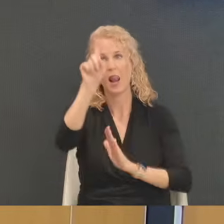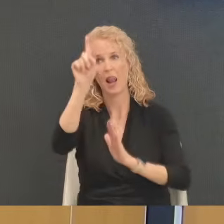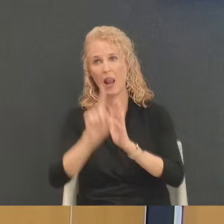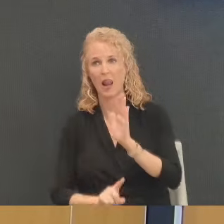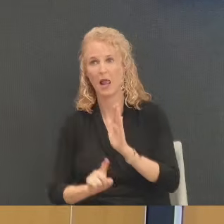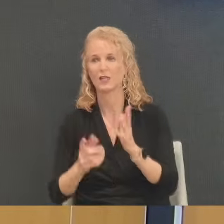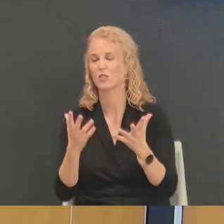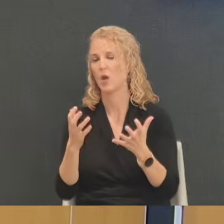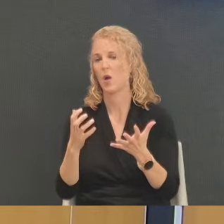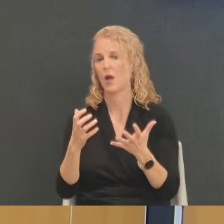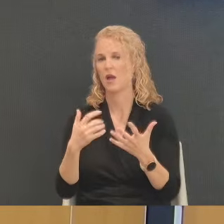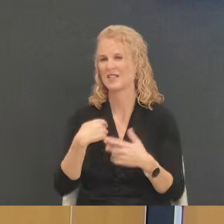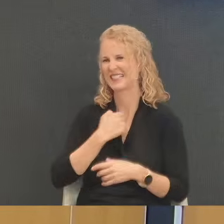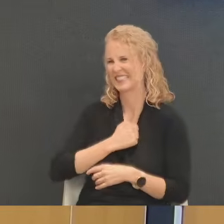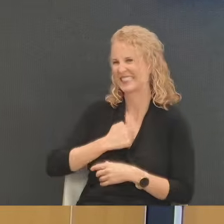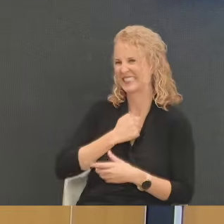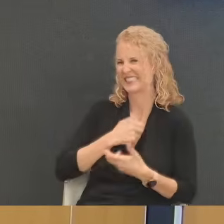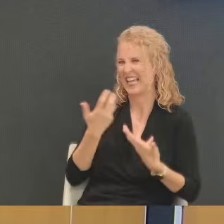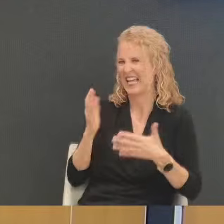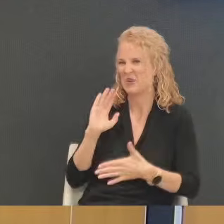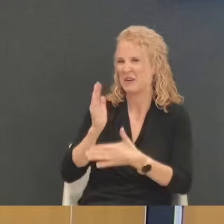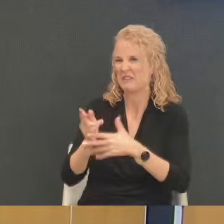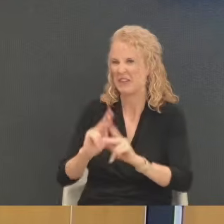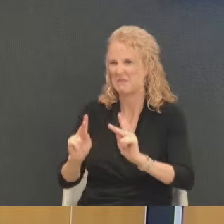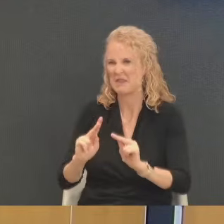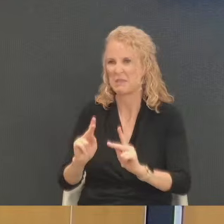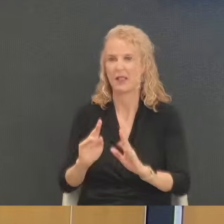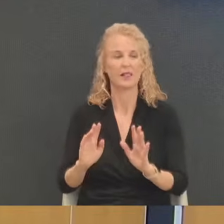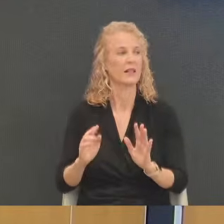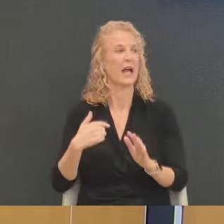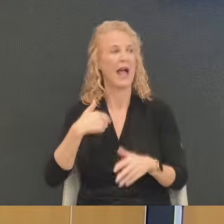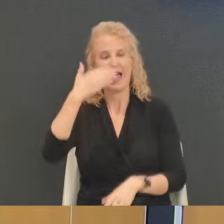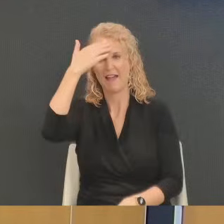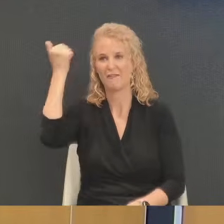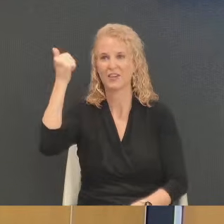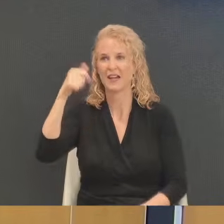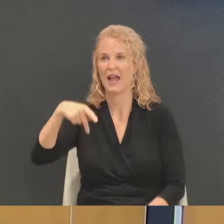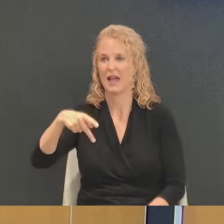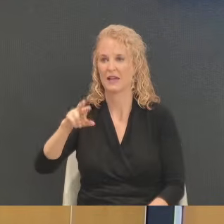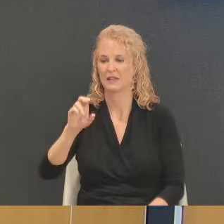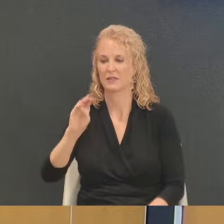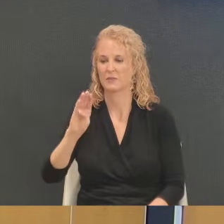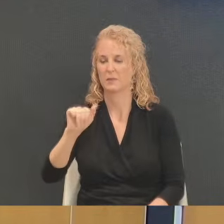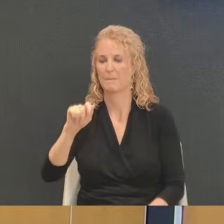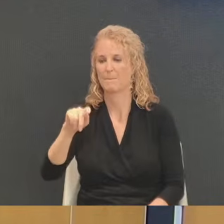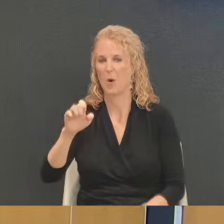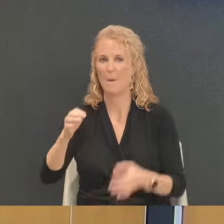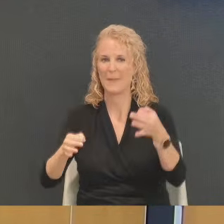out I'm sorry I don't want to offend people. I left out Probate Court over at 230 East 9th. So